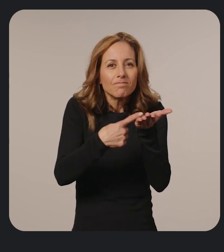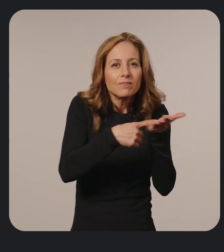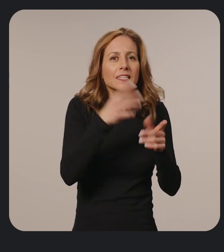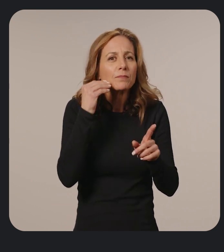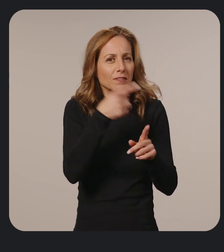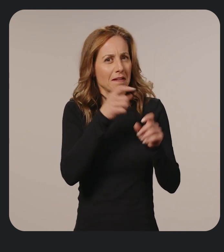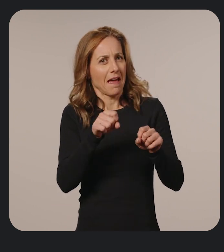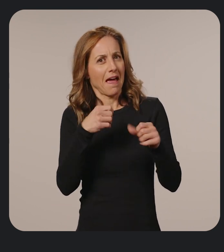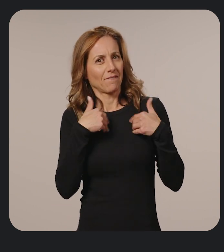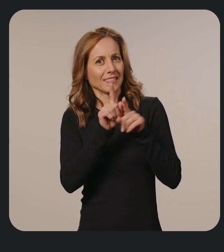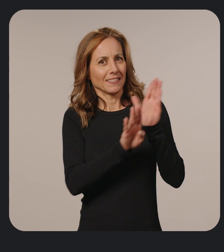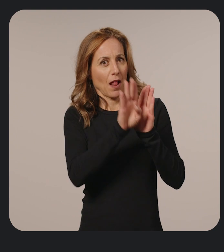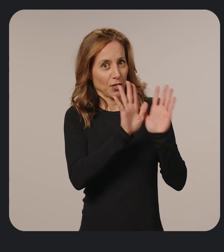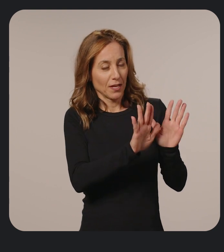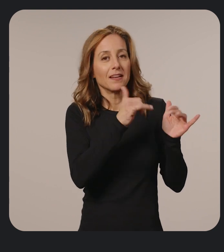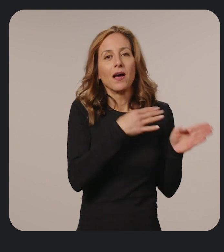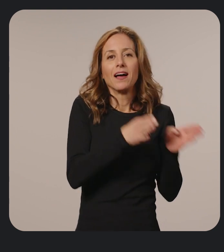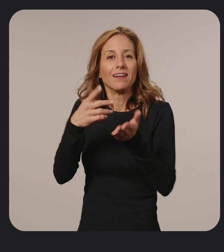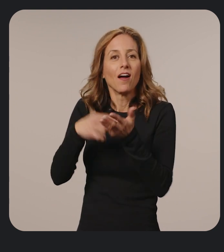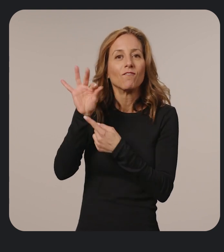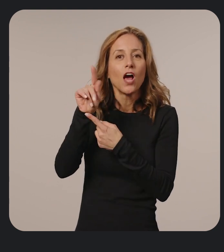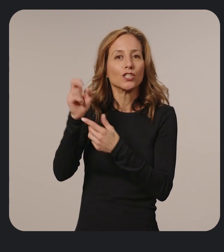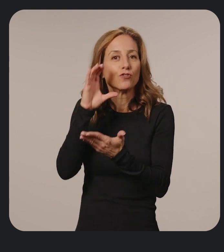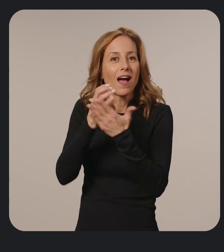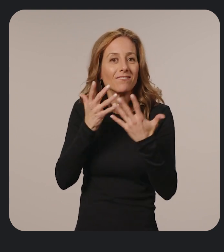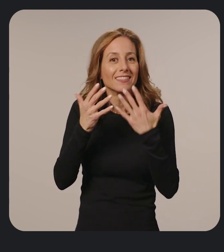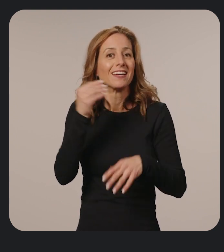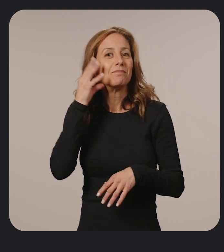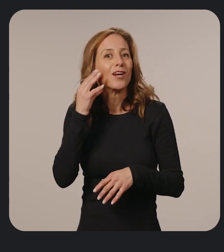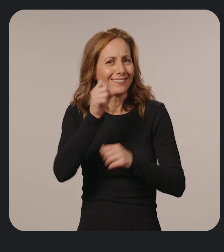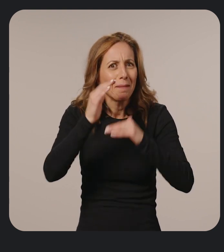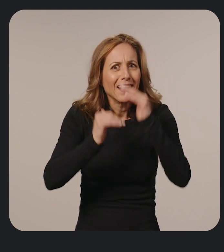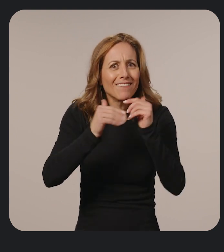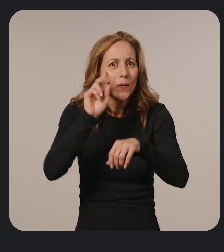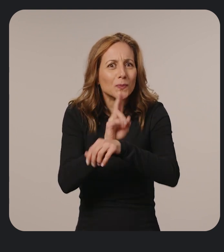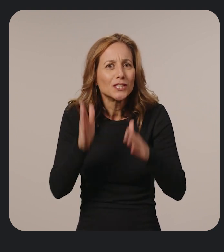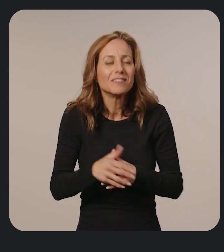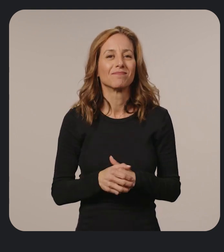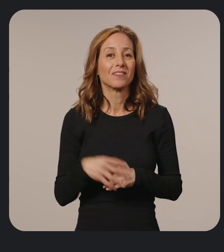the experience you can have as a developer, let's talk about Flutter's graphics and the experiences you can build for users.